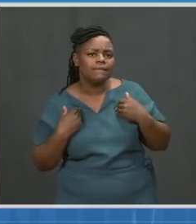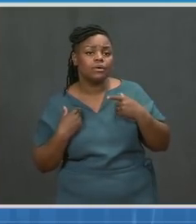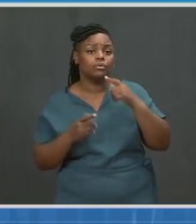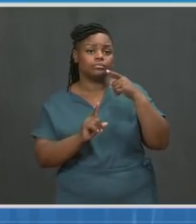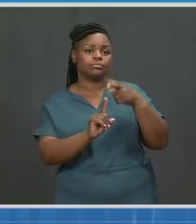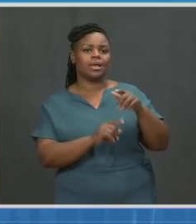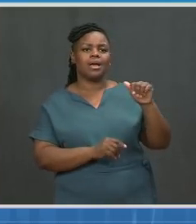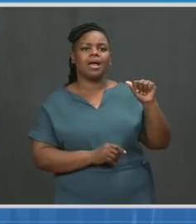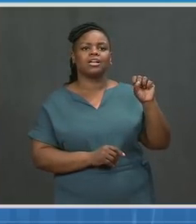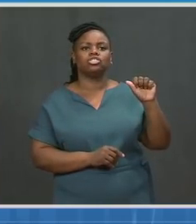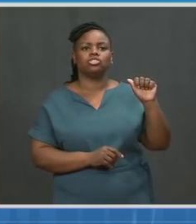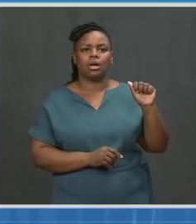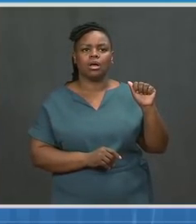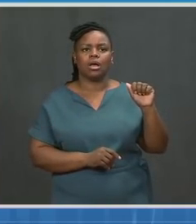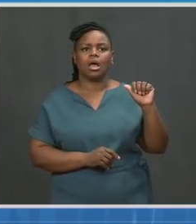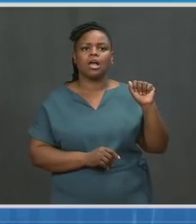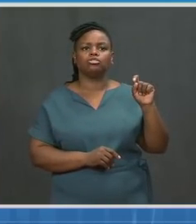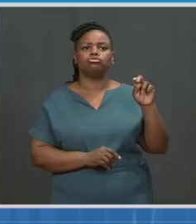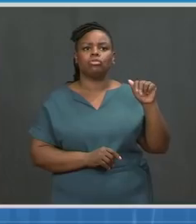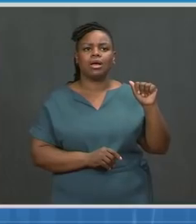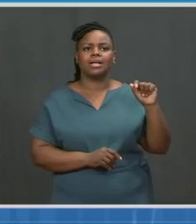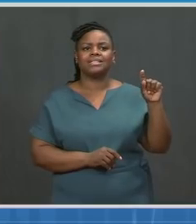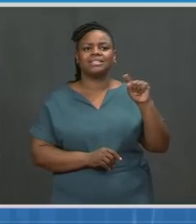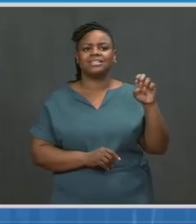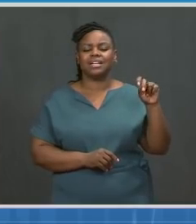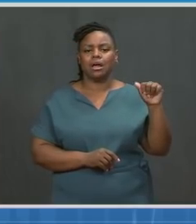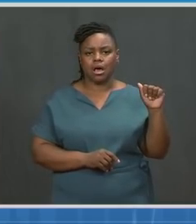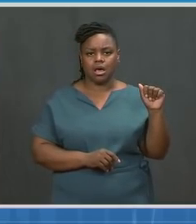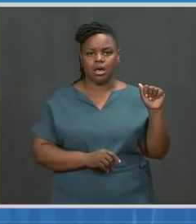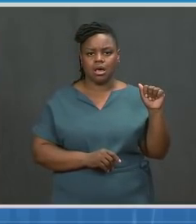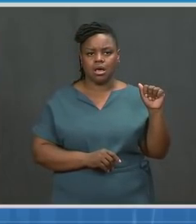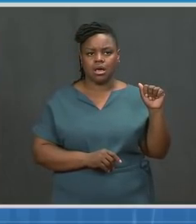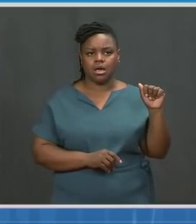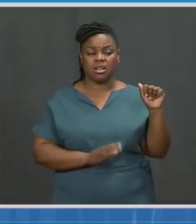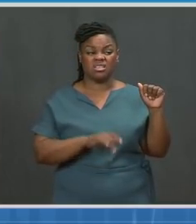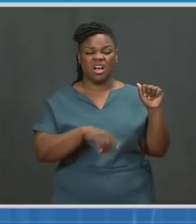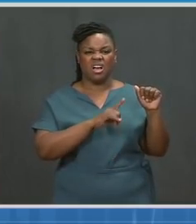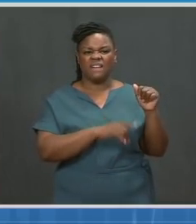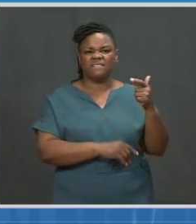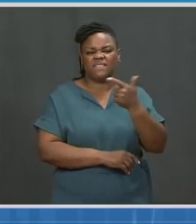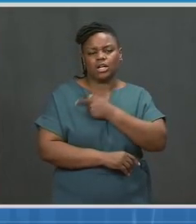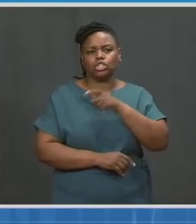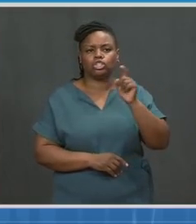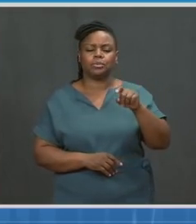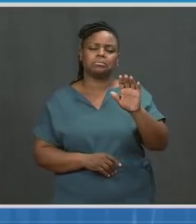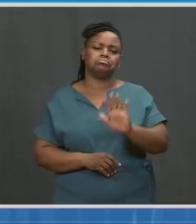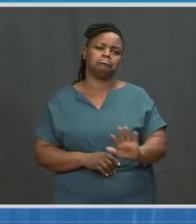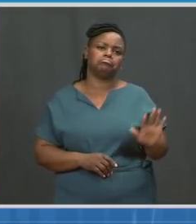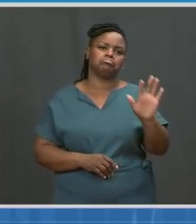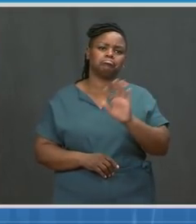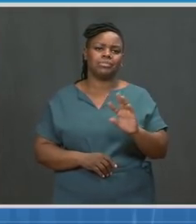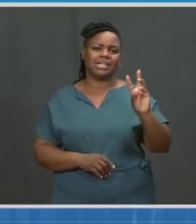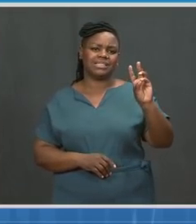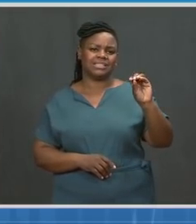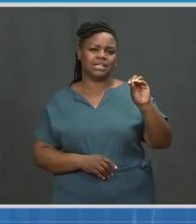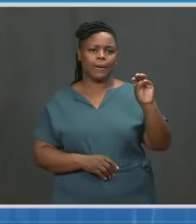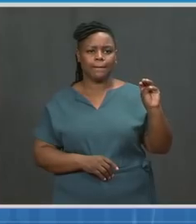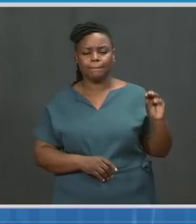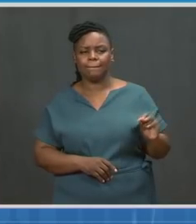as they become available. This should amount to around 60 million doses or so over the next two months.